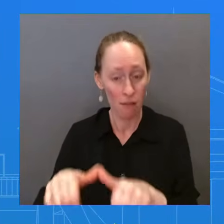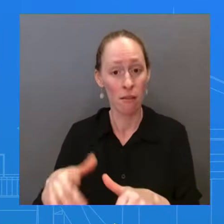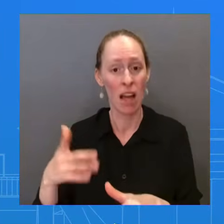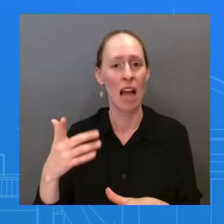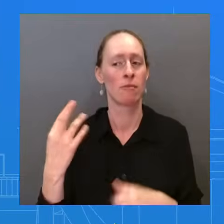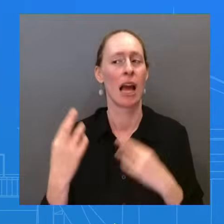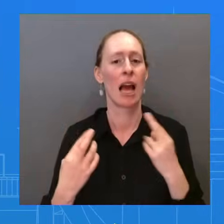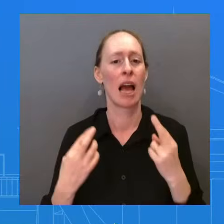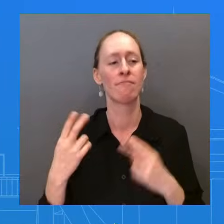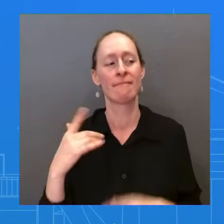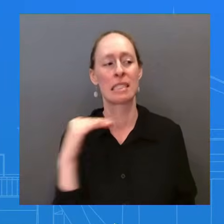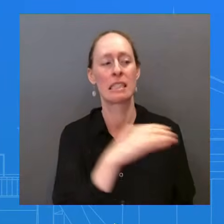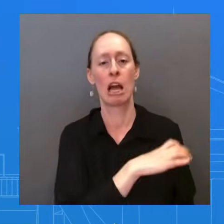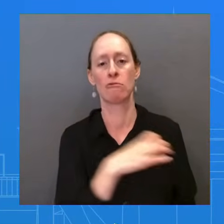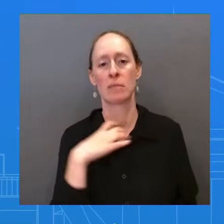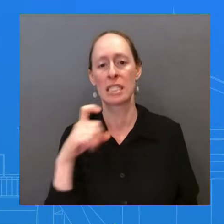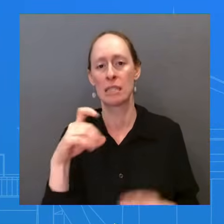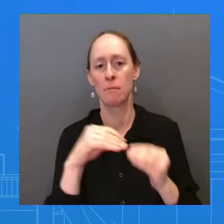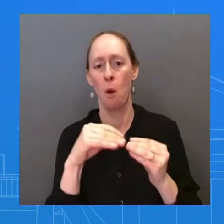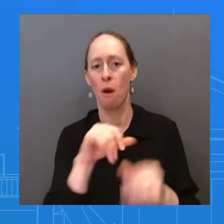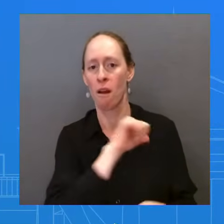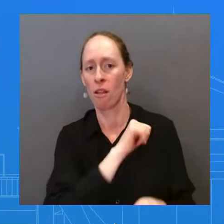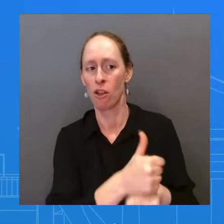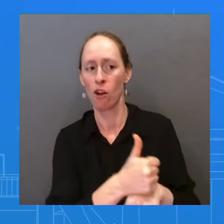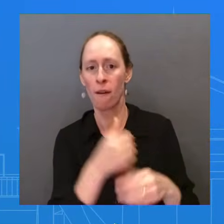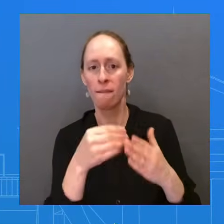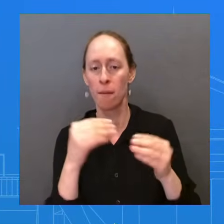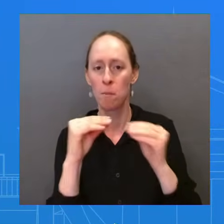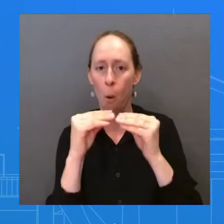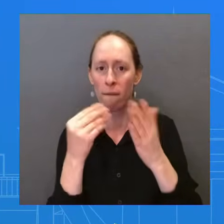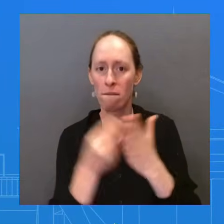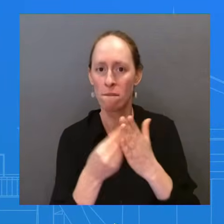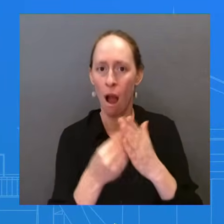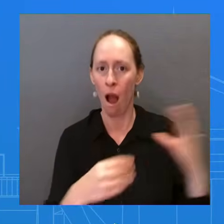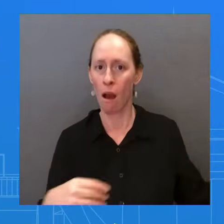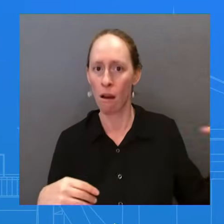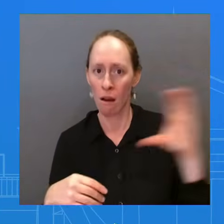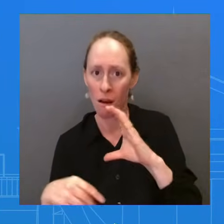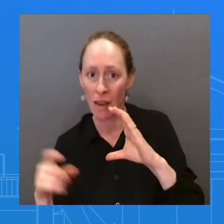Mr. Kirby: So, on the future drawdowns, we've been doing one about every two weeks or so.